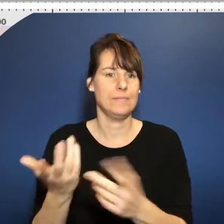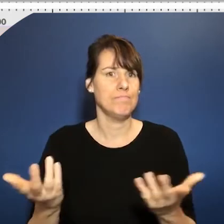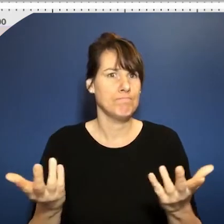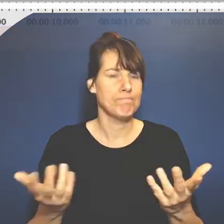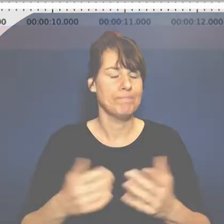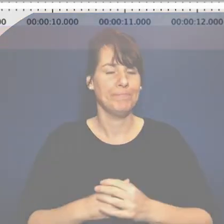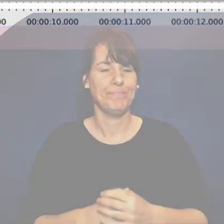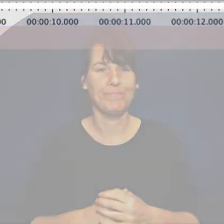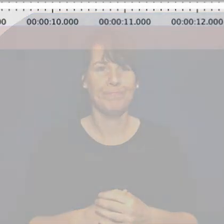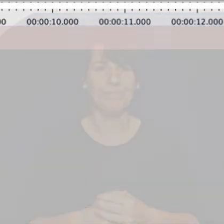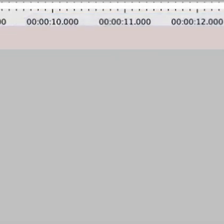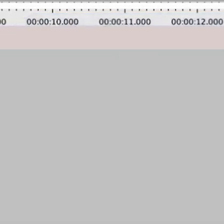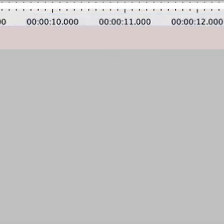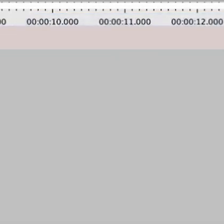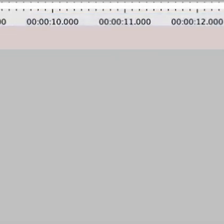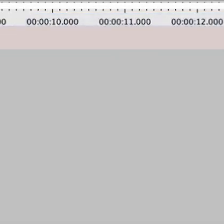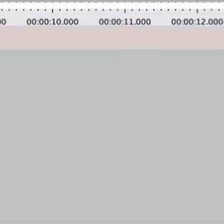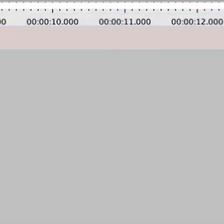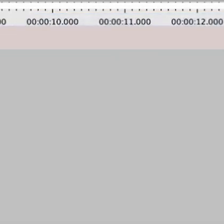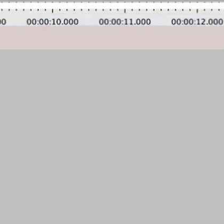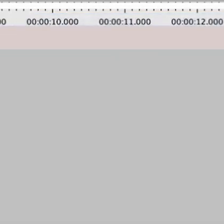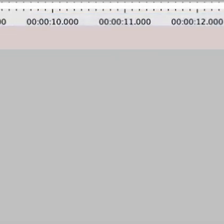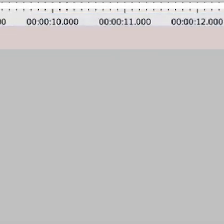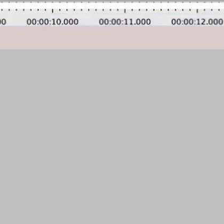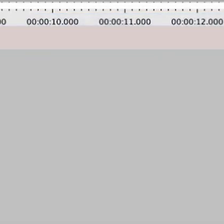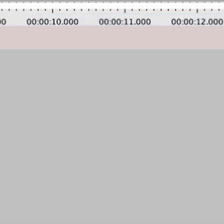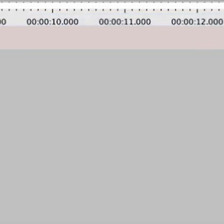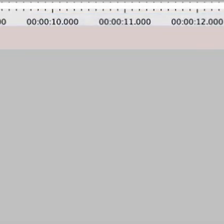and how to create hierarchies among these three tiers